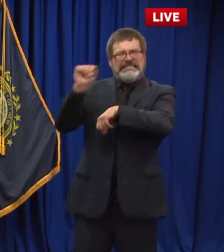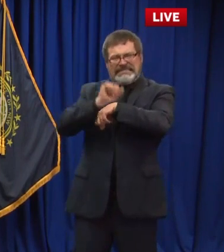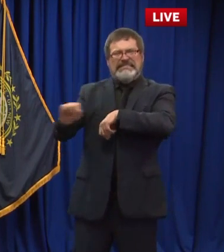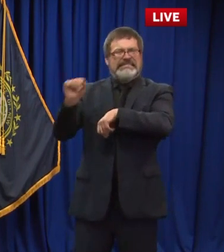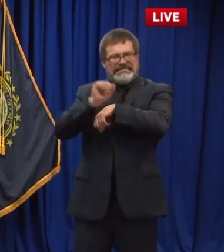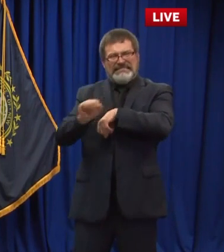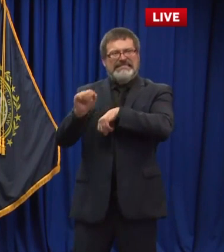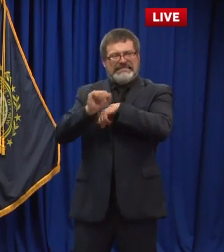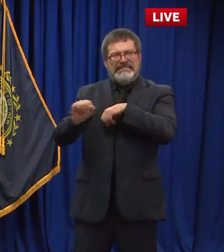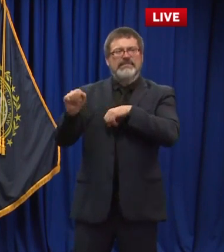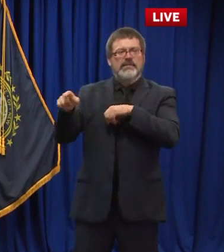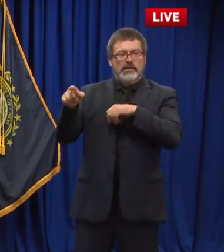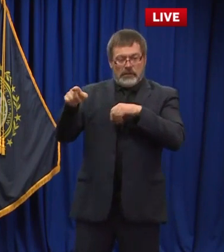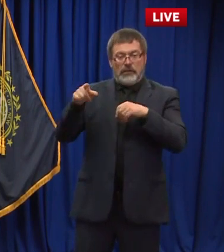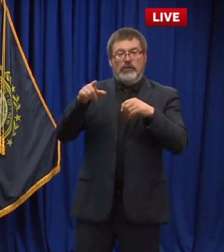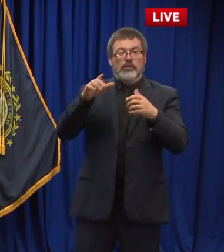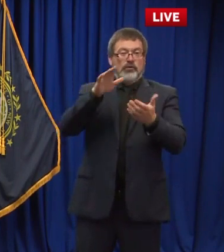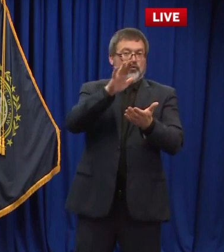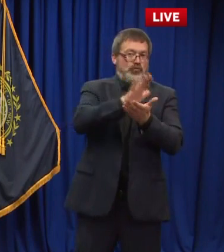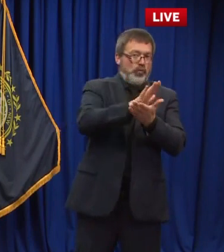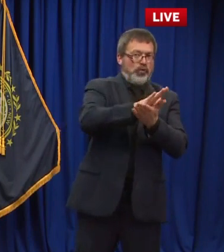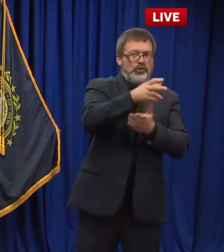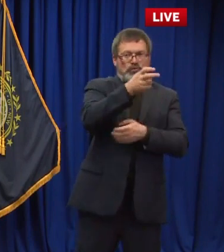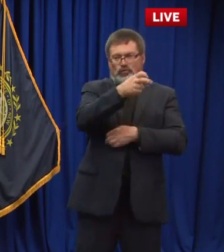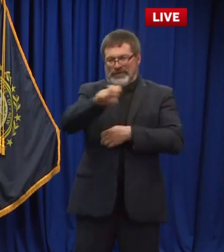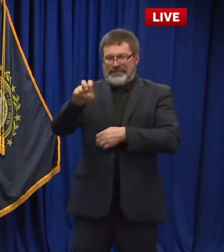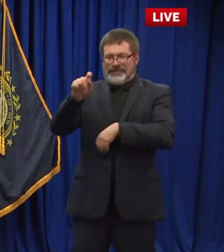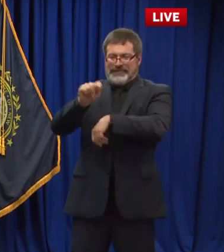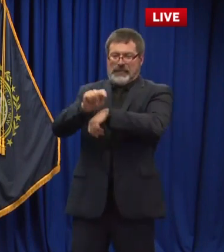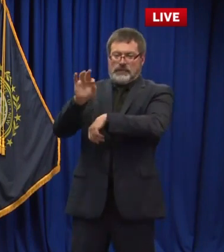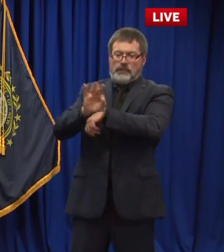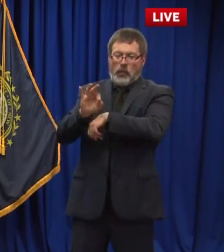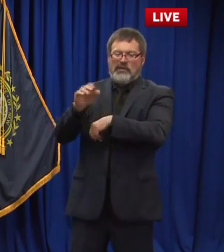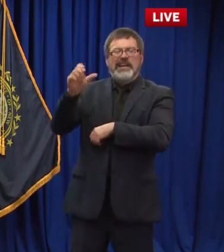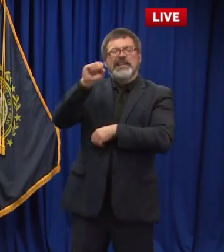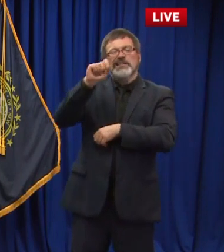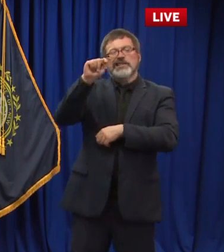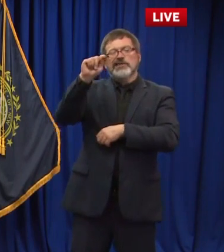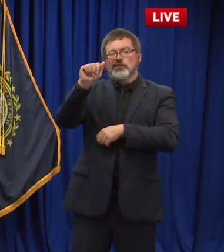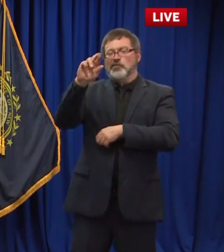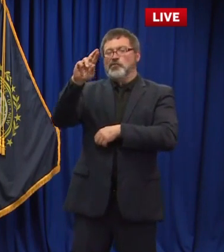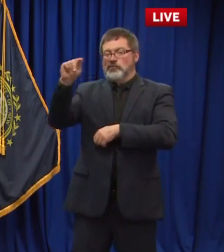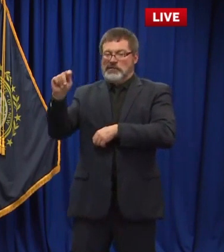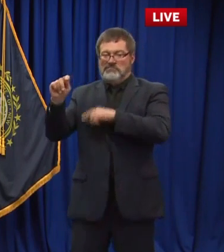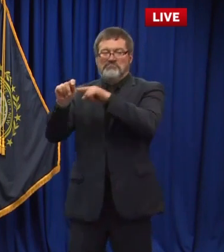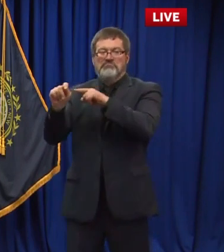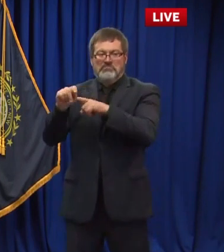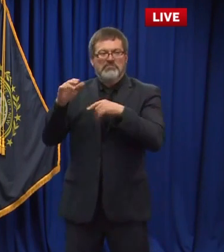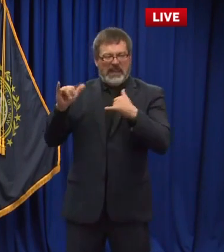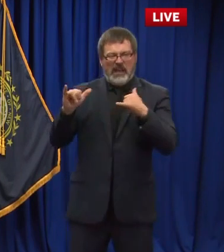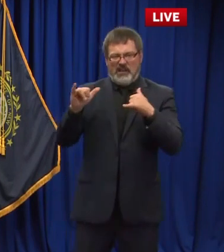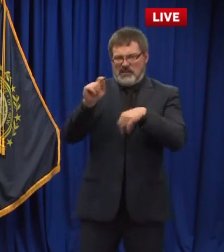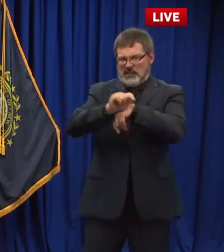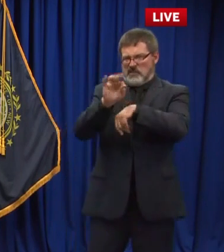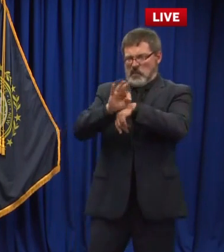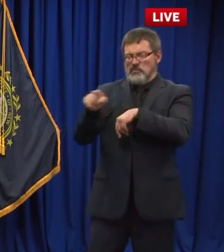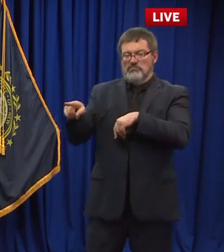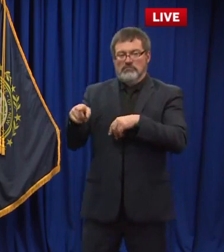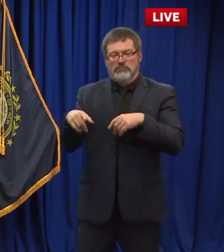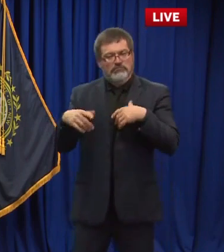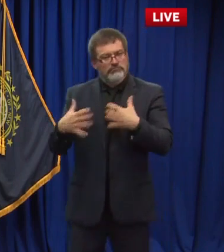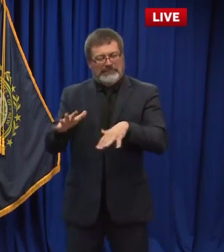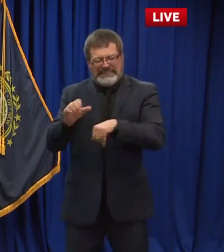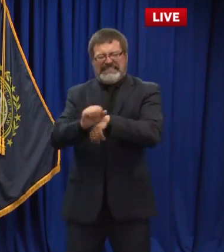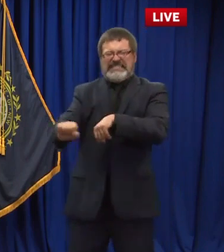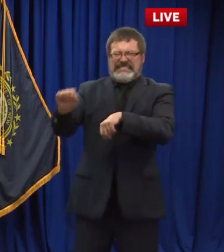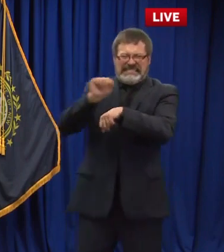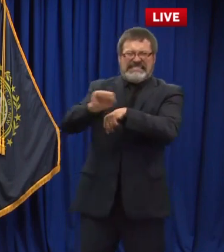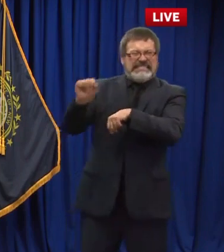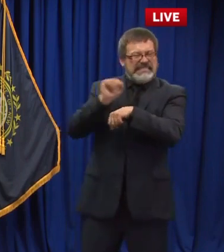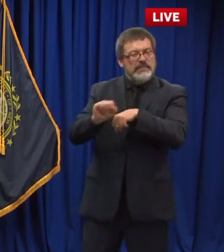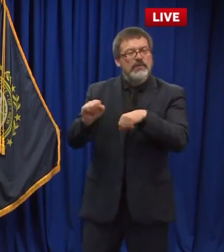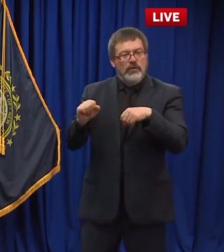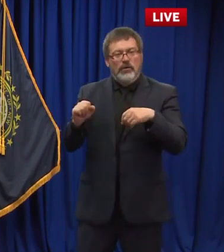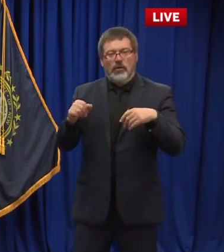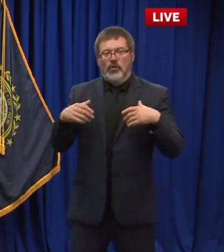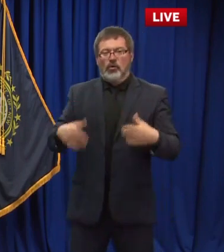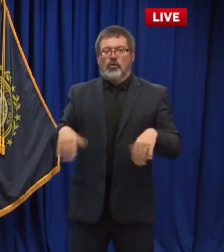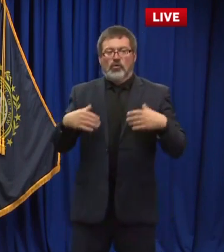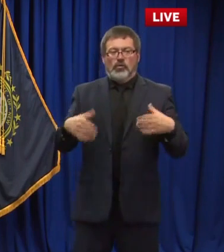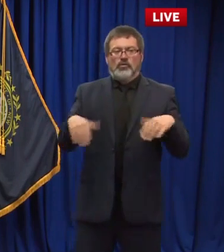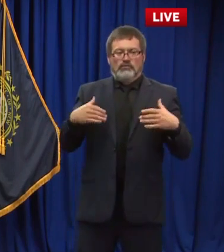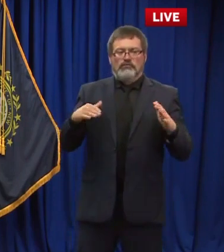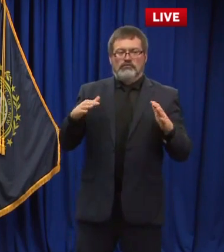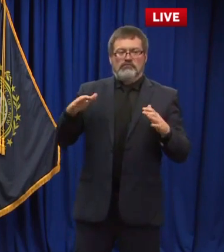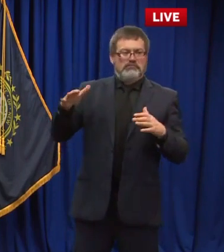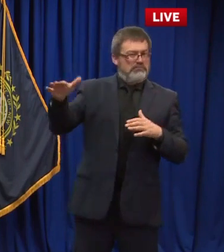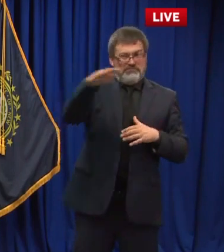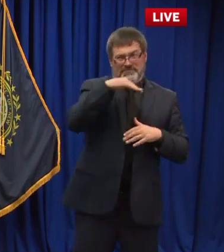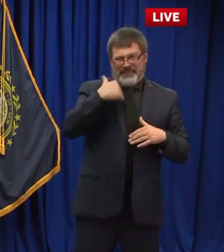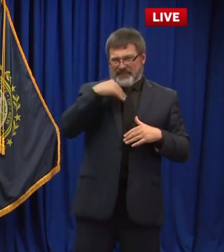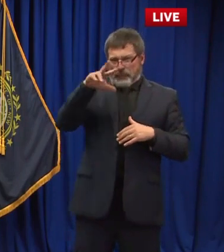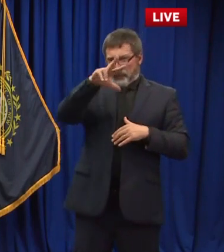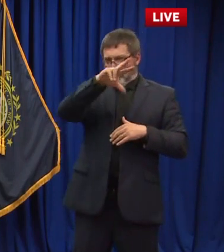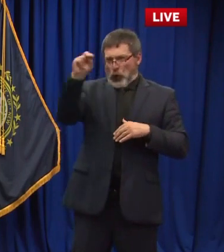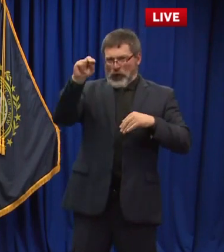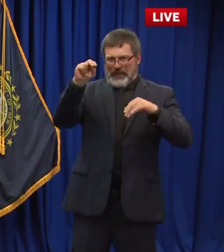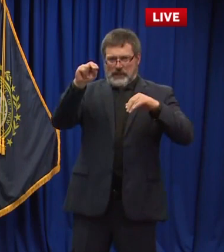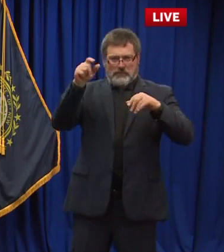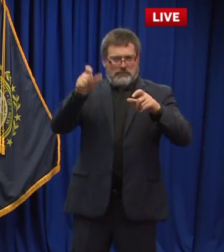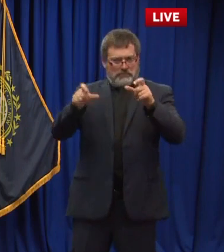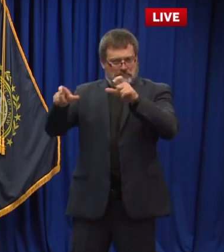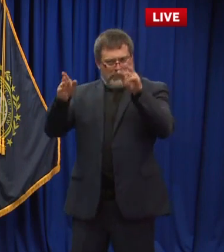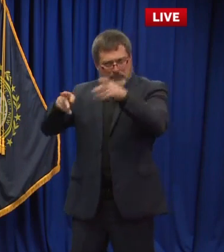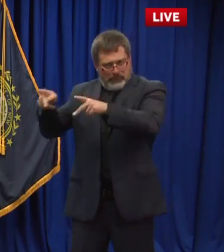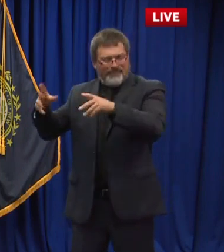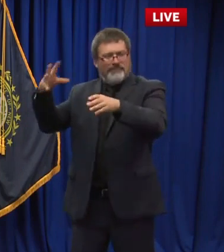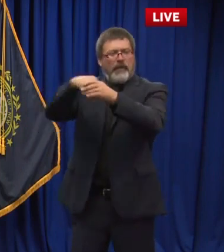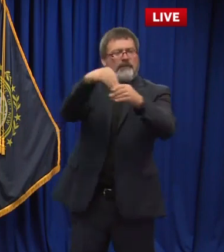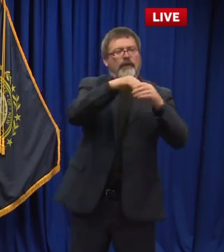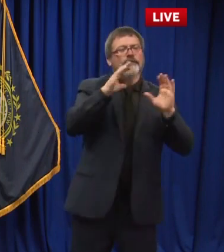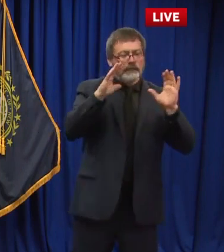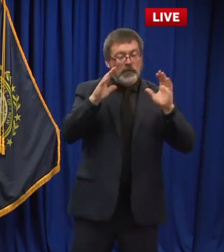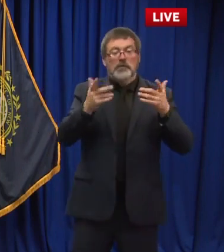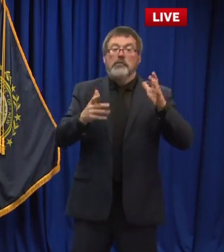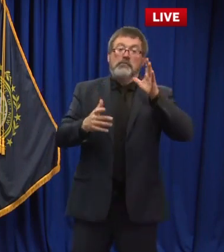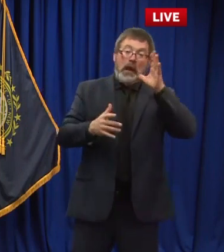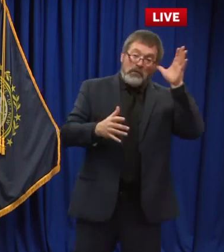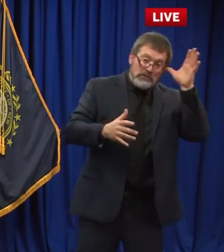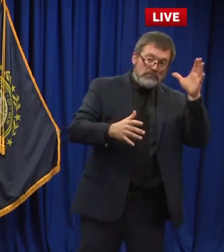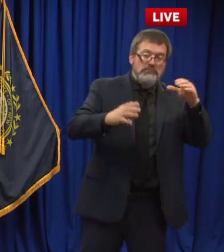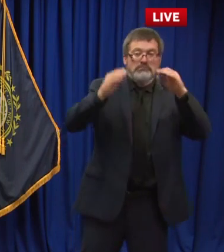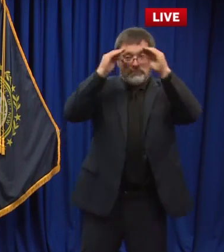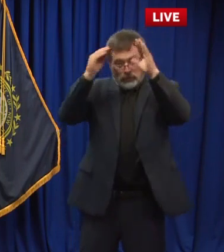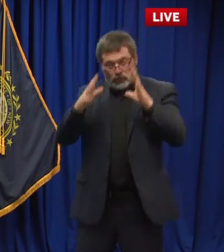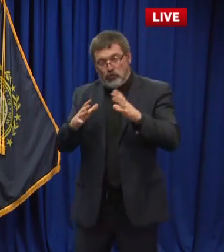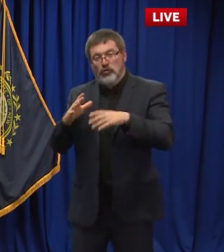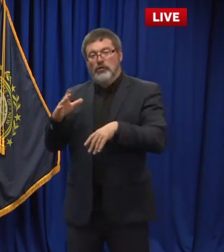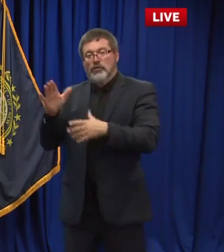THEY HAVE DONE A FANTASTIC JOB IN WORKING WITH THE SCHOOL TRANSITIONING REOPEN AND REDESIGN TASK THIS WAS THE GROUP WE PUT TOGETHER ABOUT 30 OR SO STAKEHOLDERS FROM ALL DIFFERENT